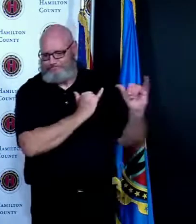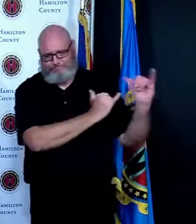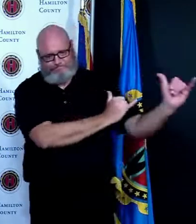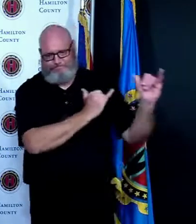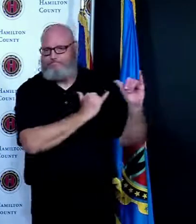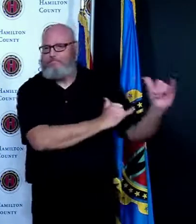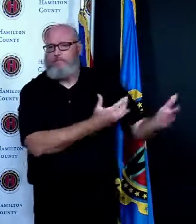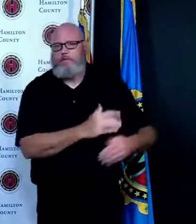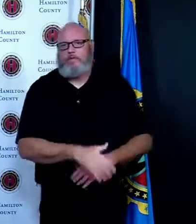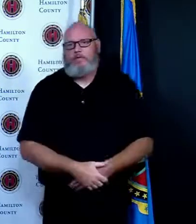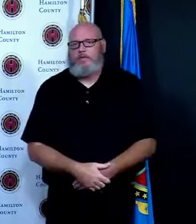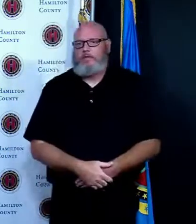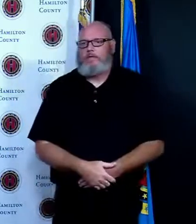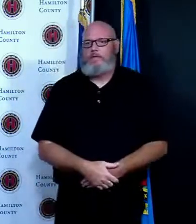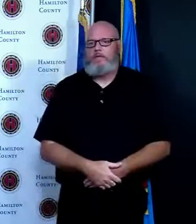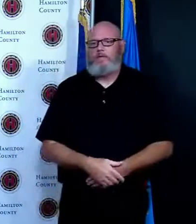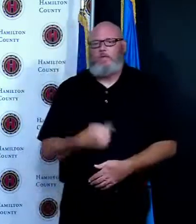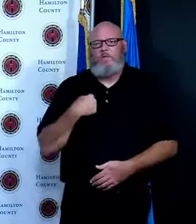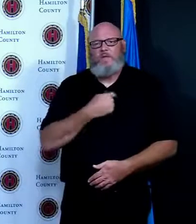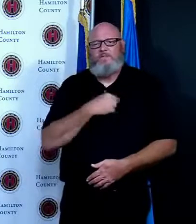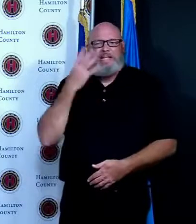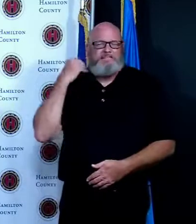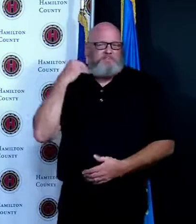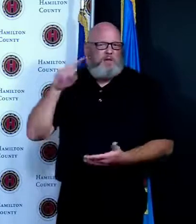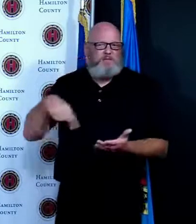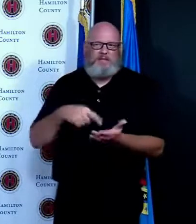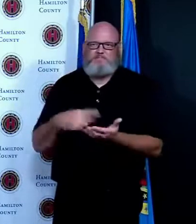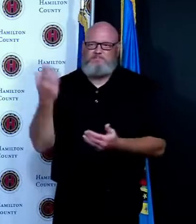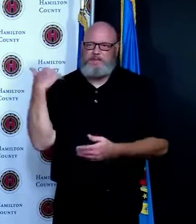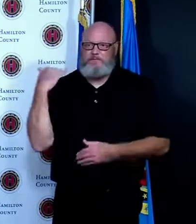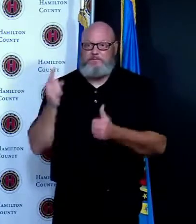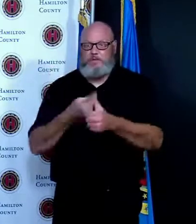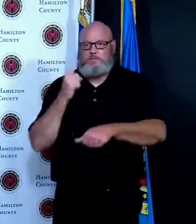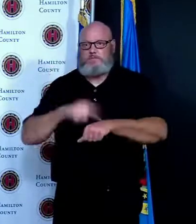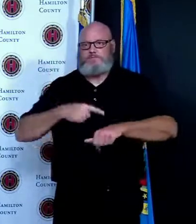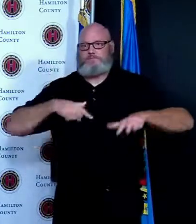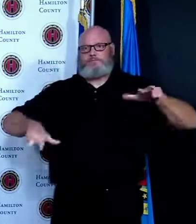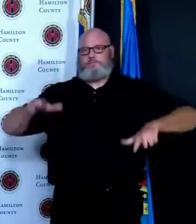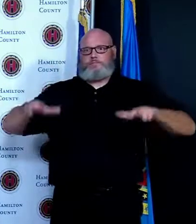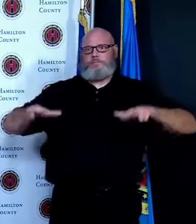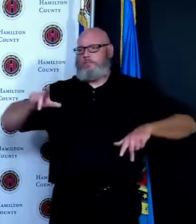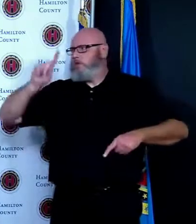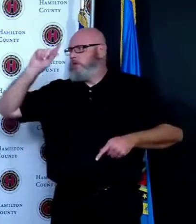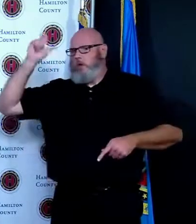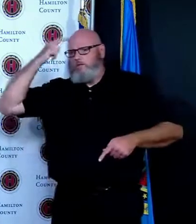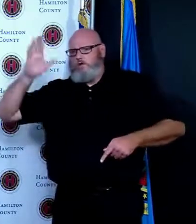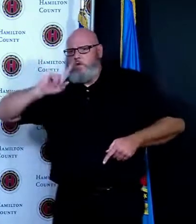this before the first time out the Governor made a decision about shutting down businesses